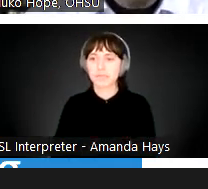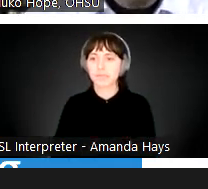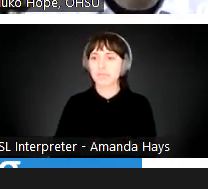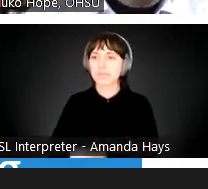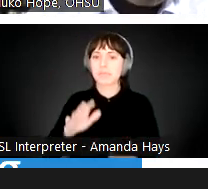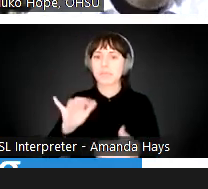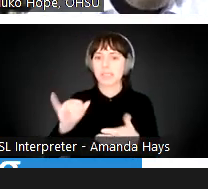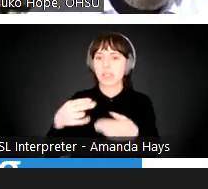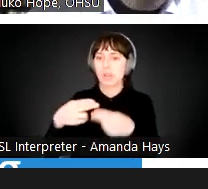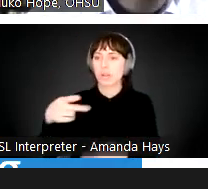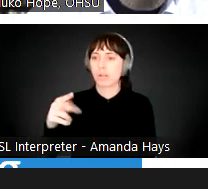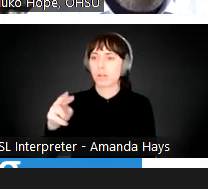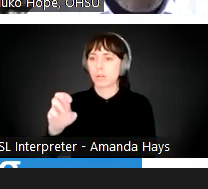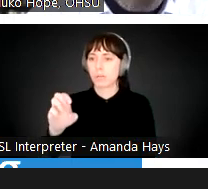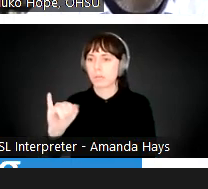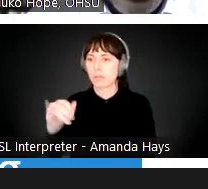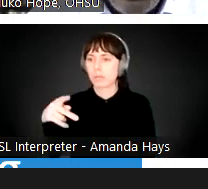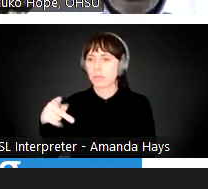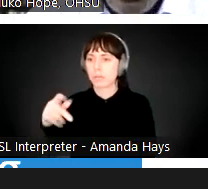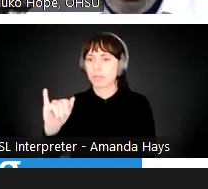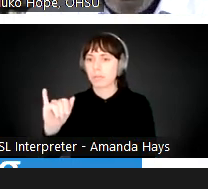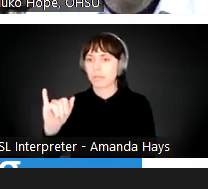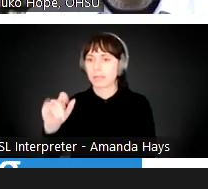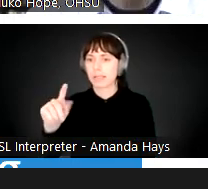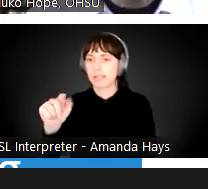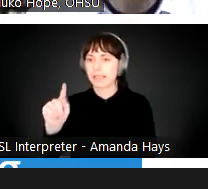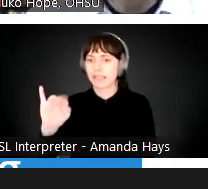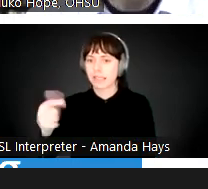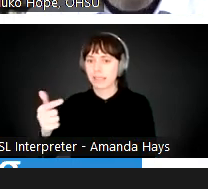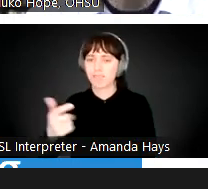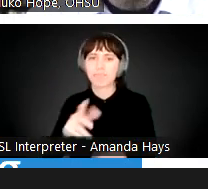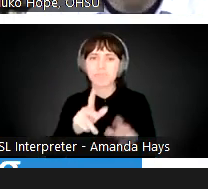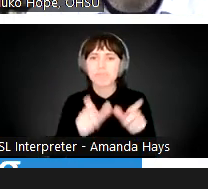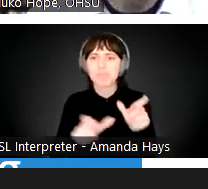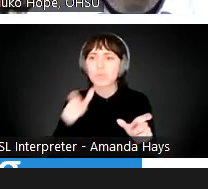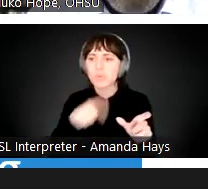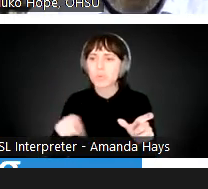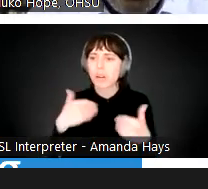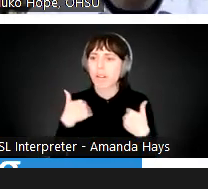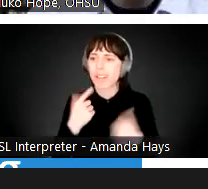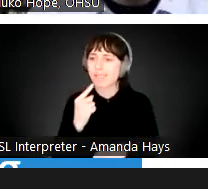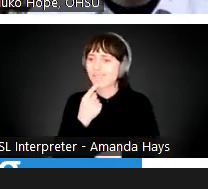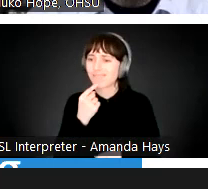Right? So patients who have a severe COVID infection, whether it be defined